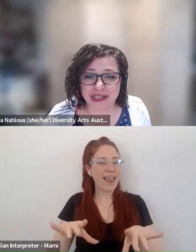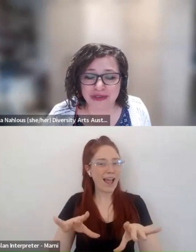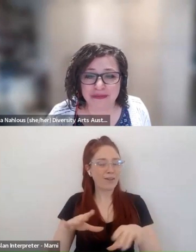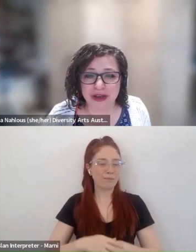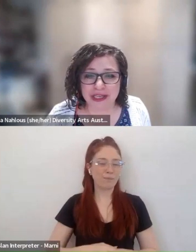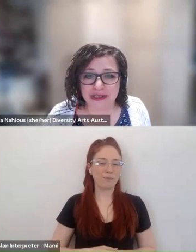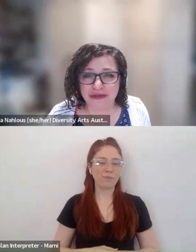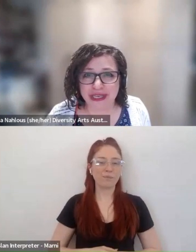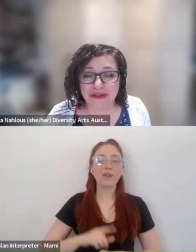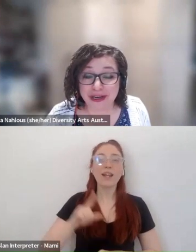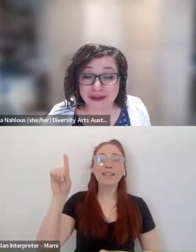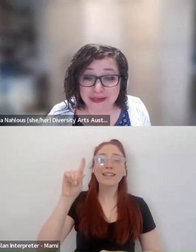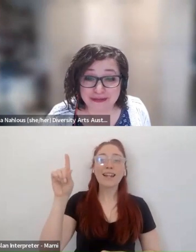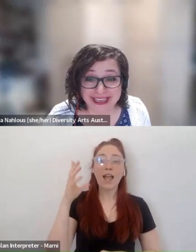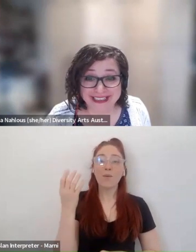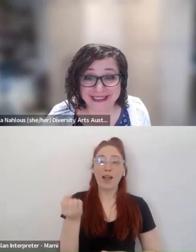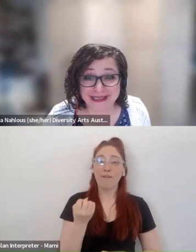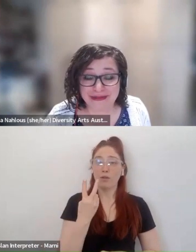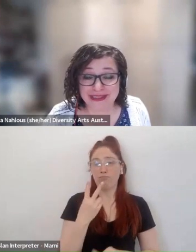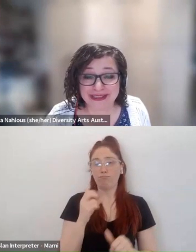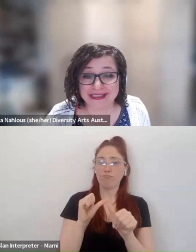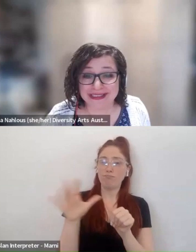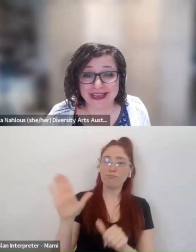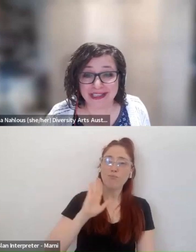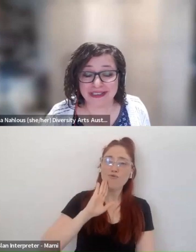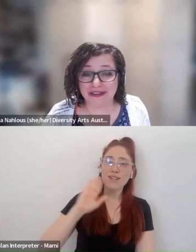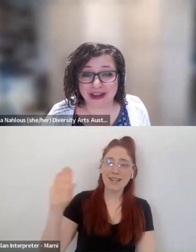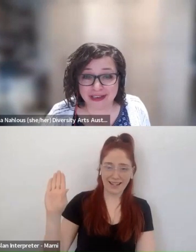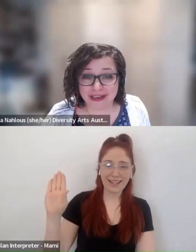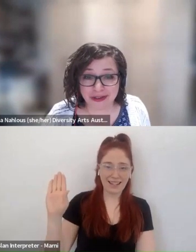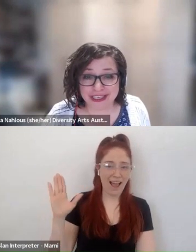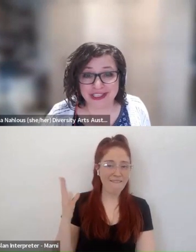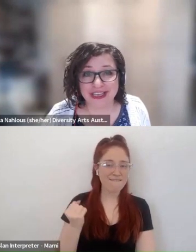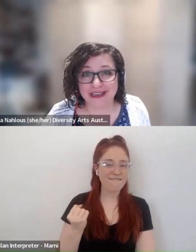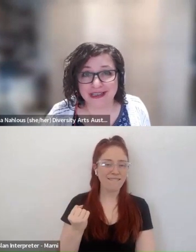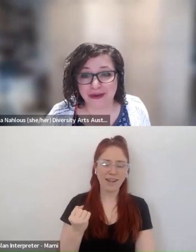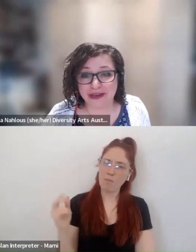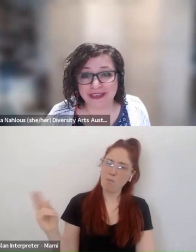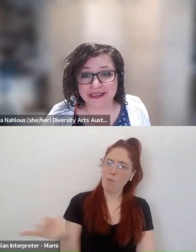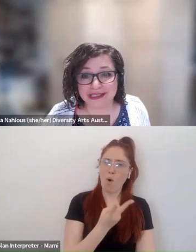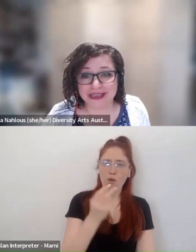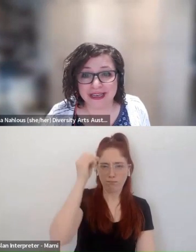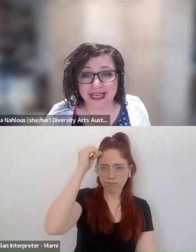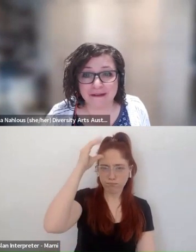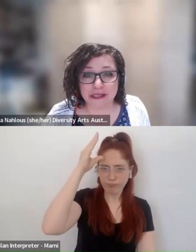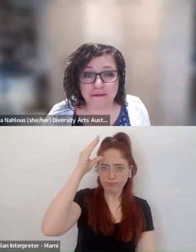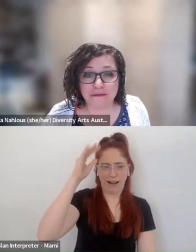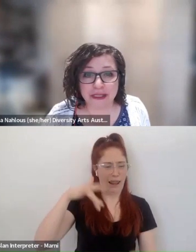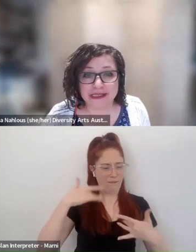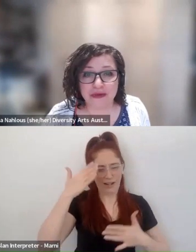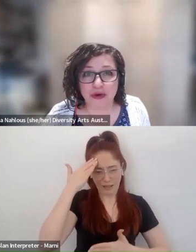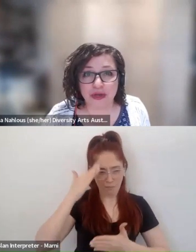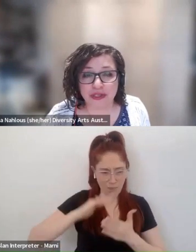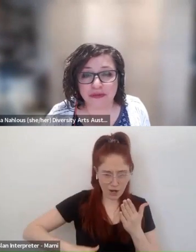joined by two incredible speakers with such great knowledge and experience. And I'm so pleased to welcome